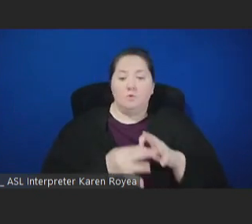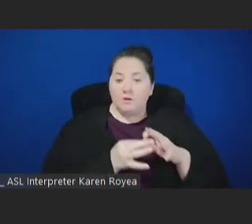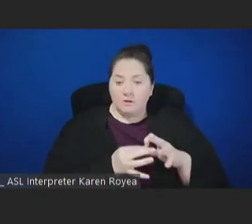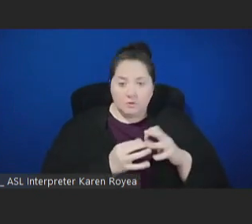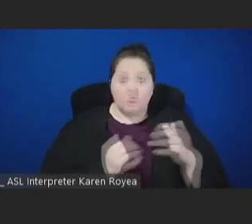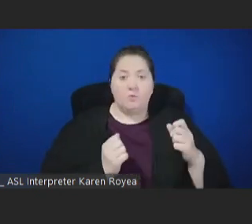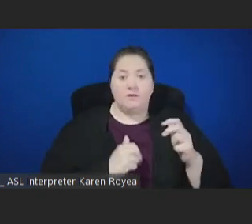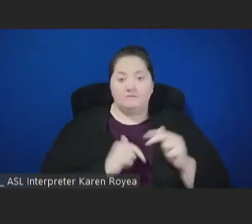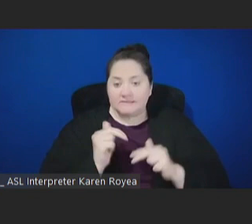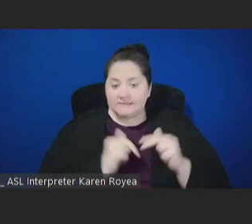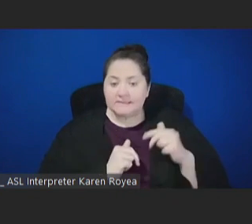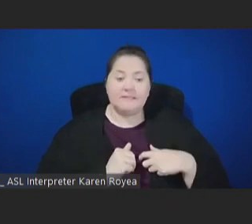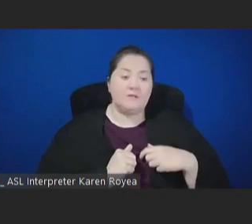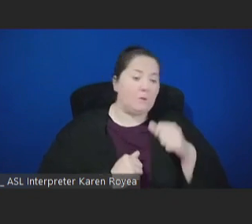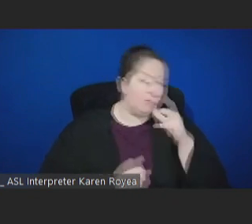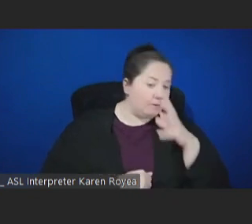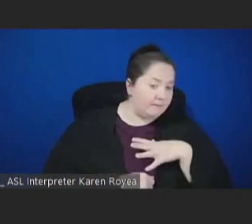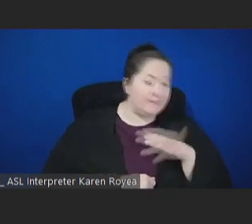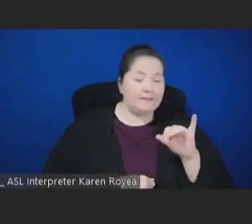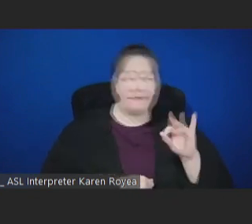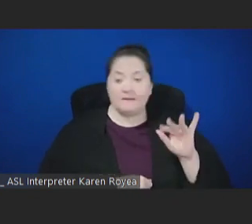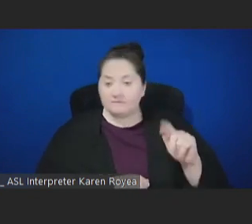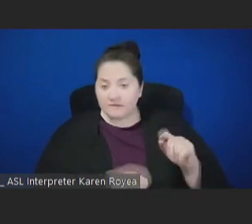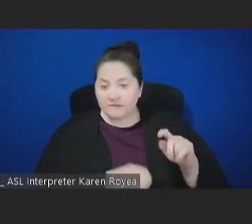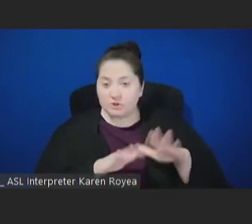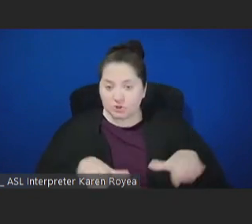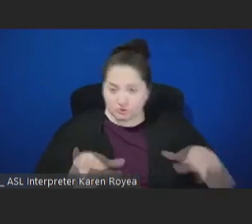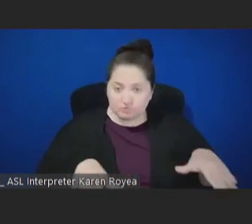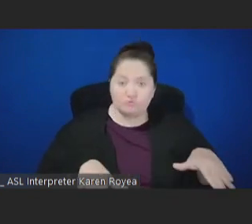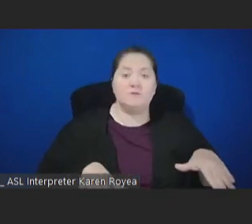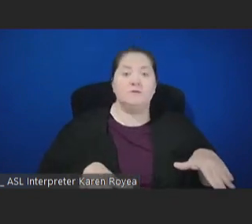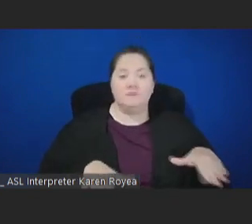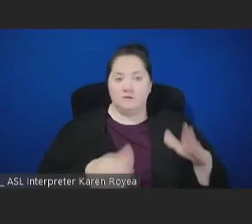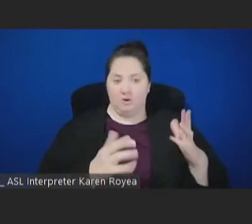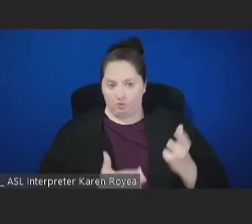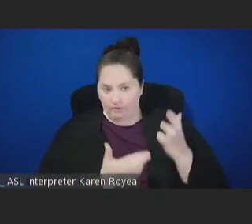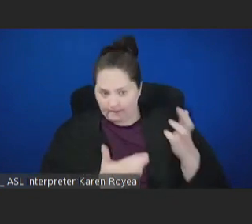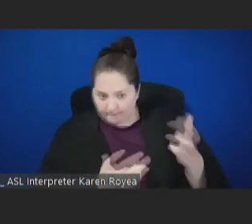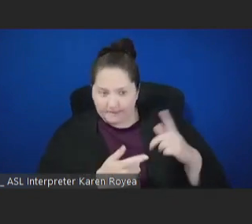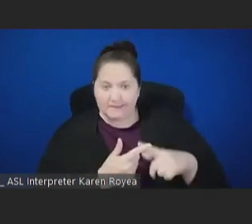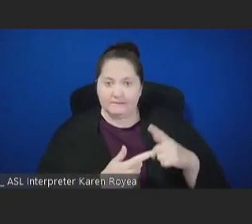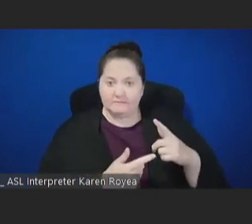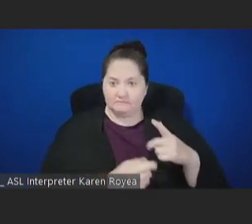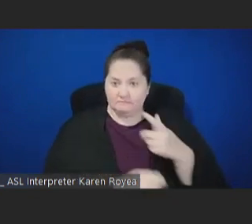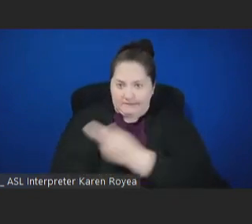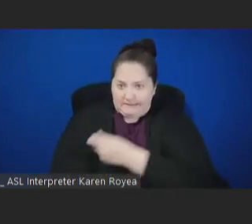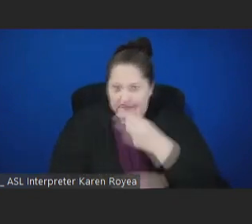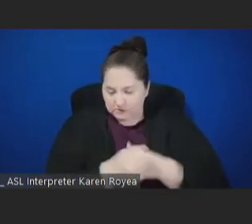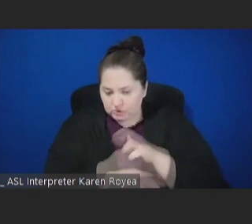and children programs to offer recommended vaccine at each appointment. Timely implementation of the